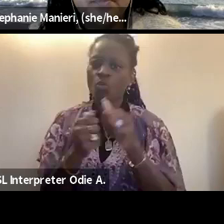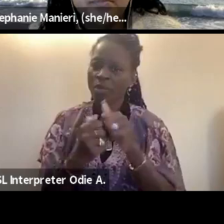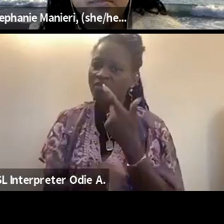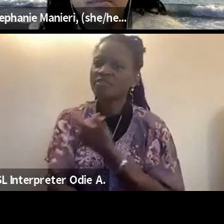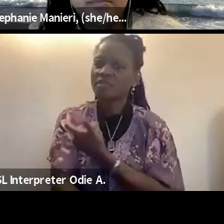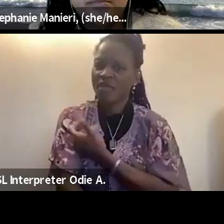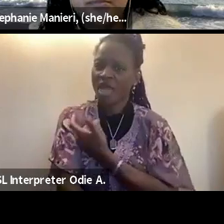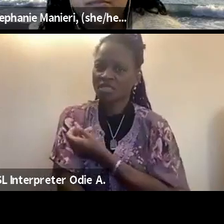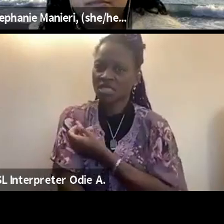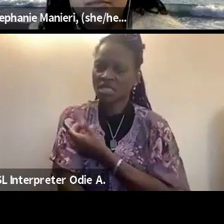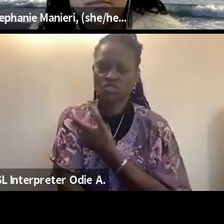So we don't anticipate that there should